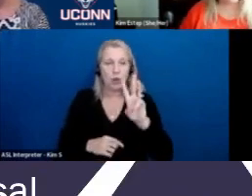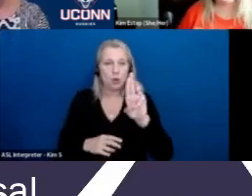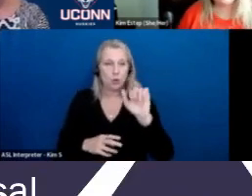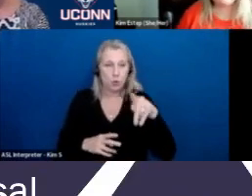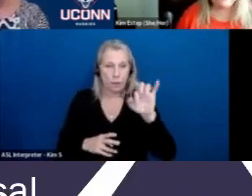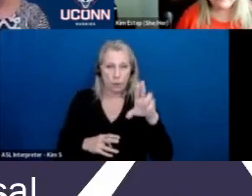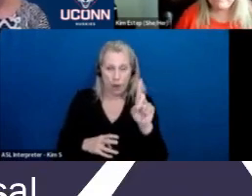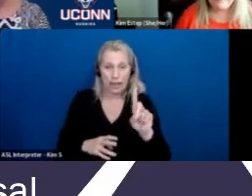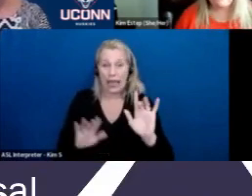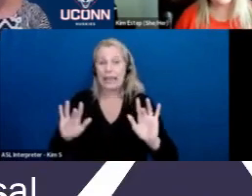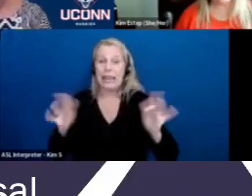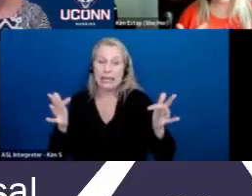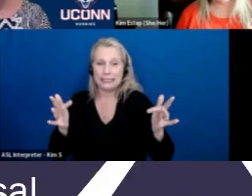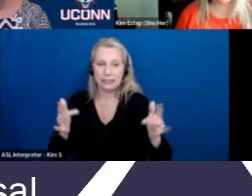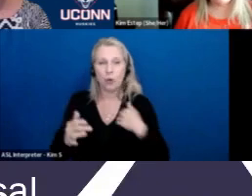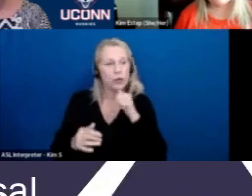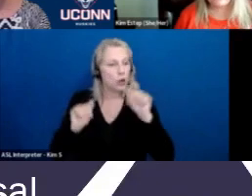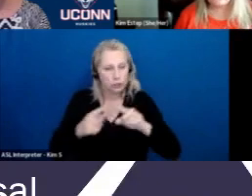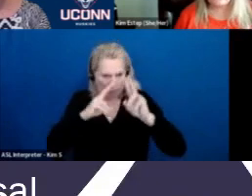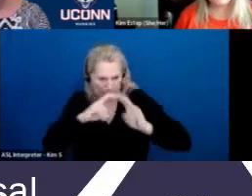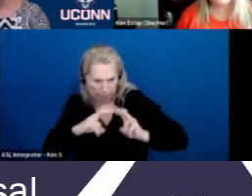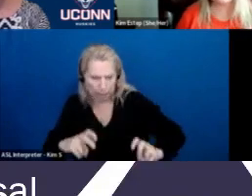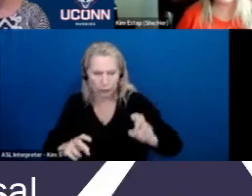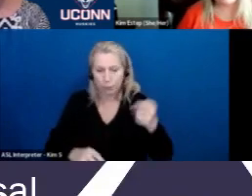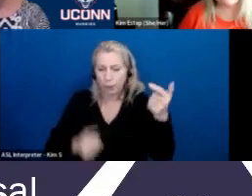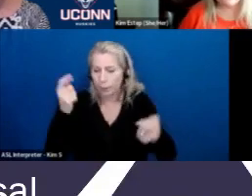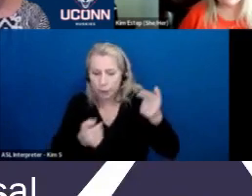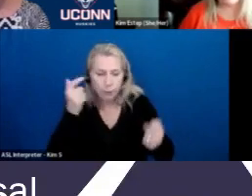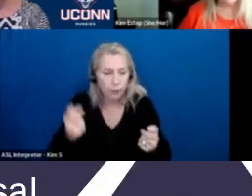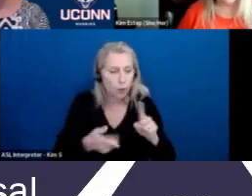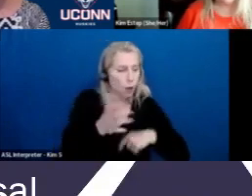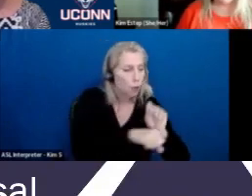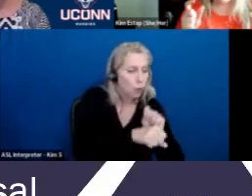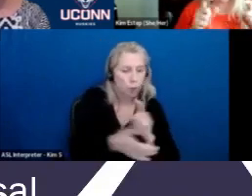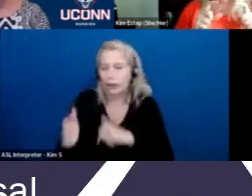We don't get to pick it apart. We don't get to decide what works or what doesn't, in that